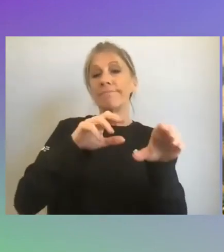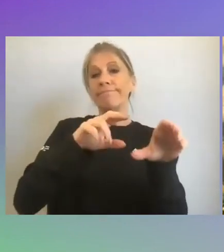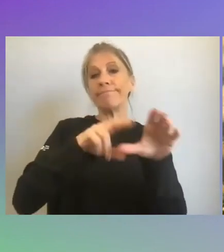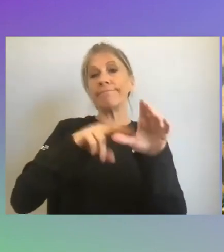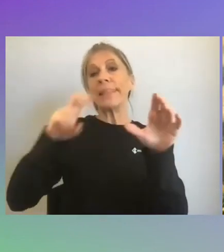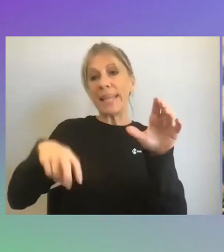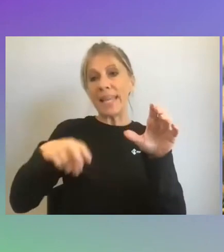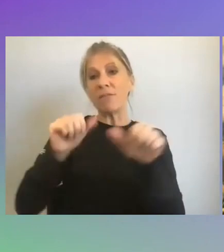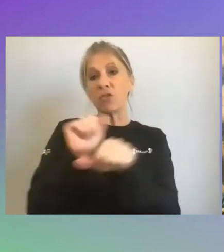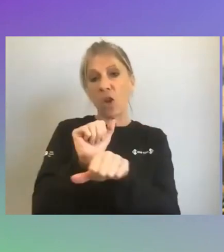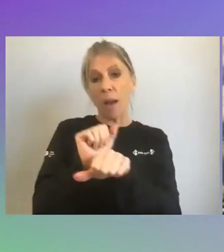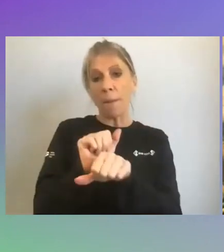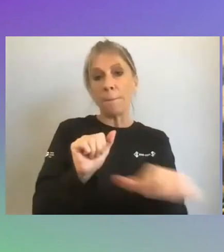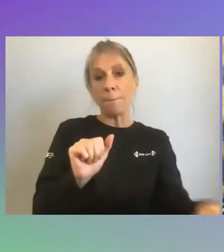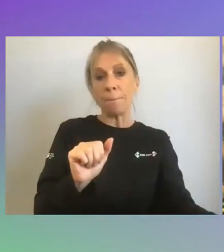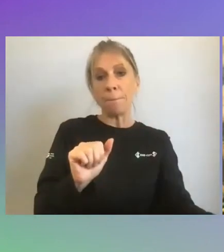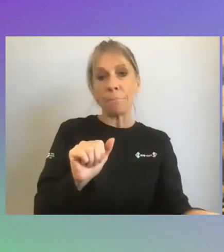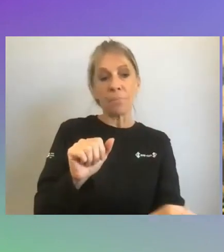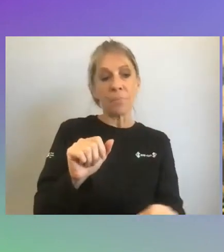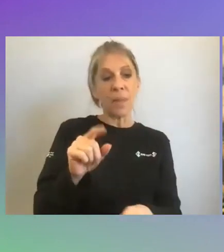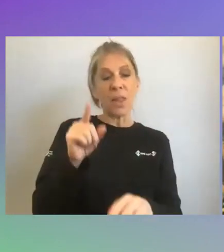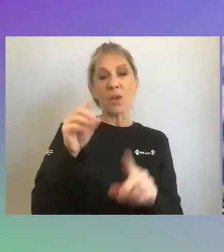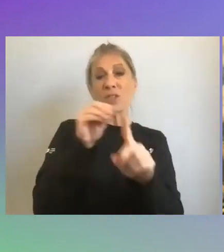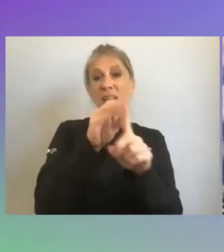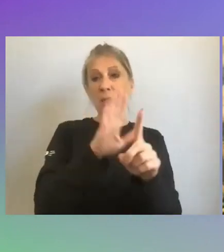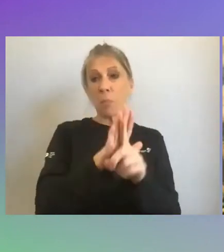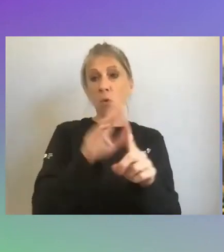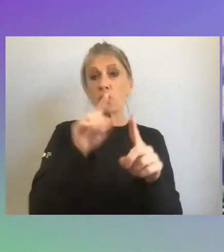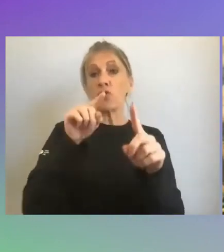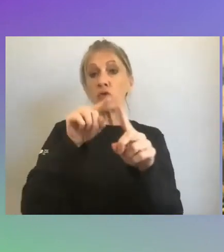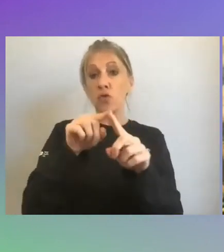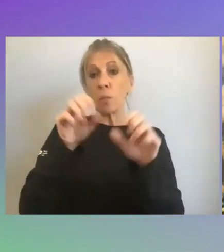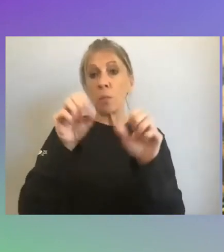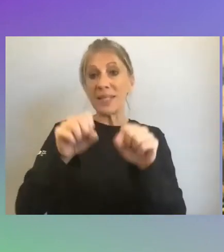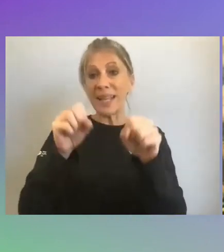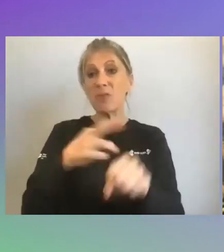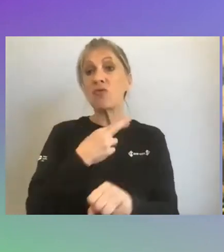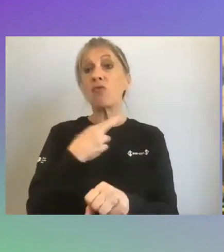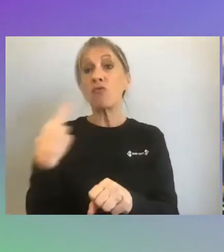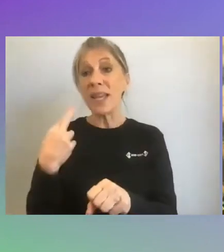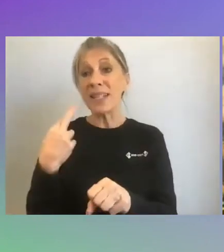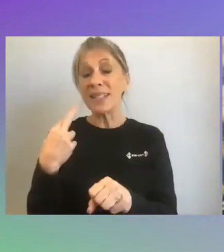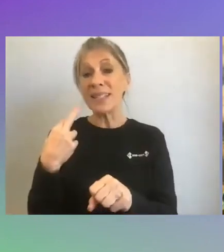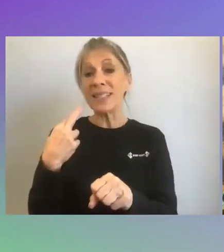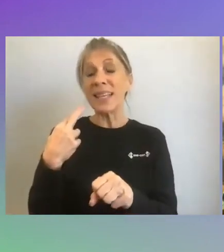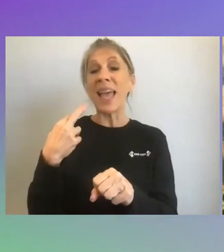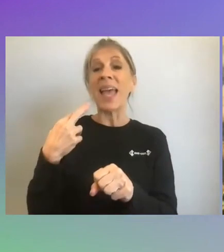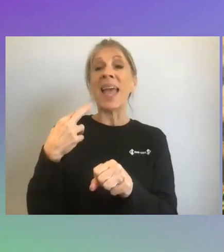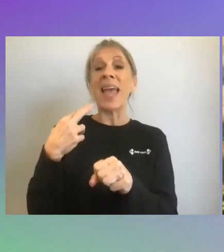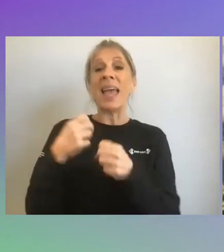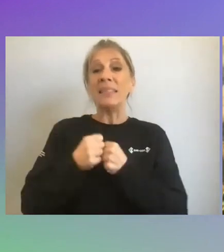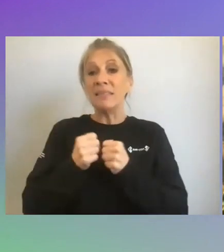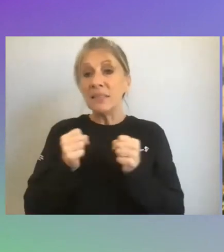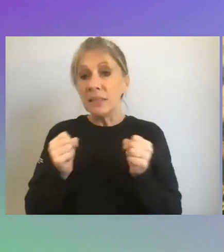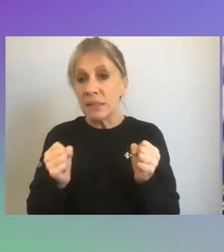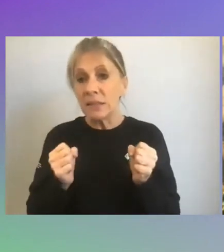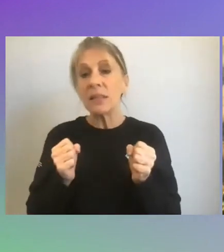There's, uh, there's an exposure to potential, you know, risk and vulnerability in doing that.